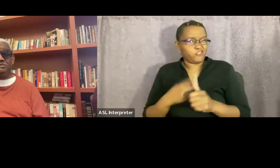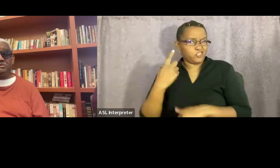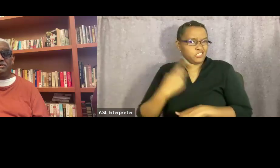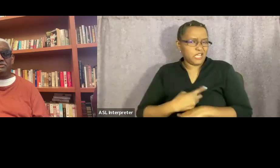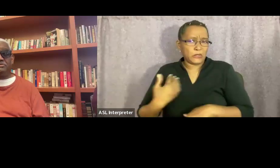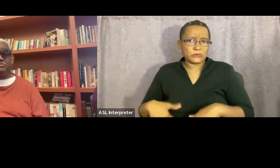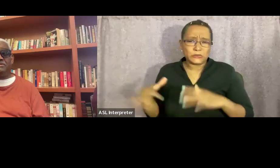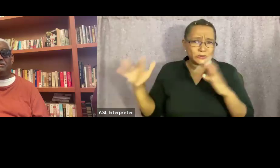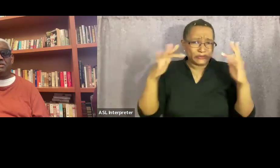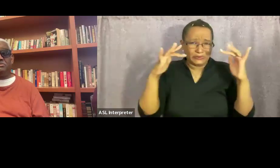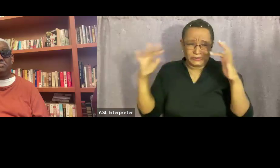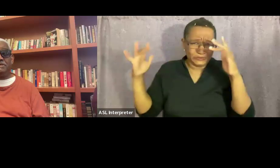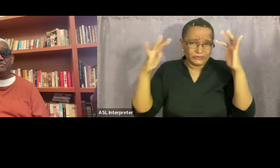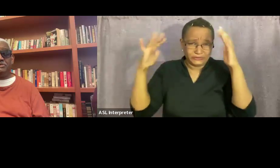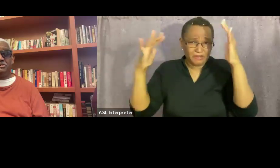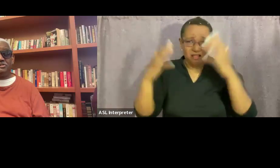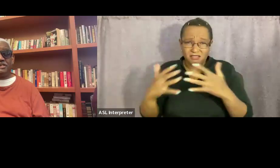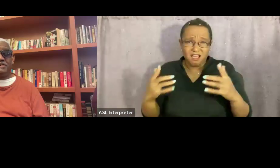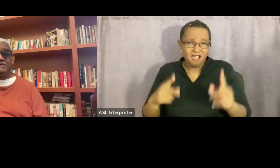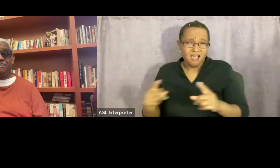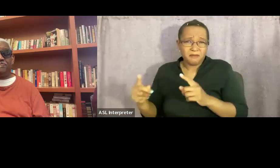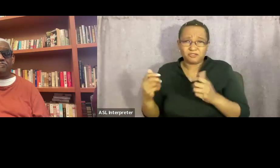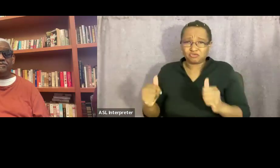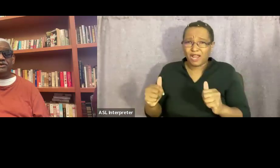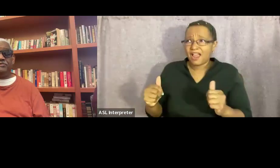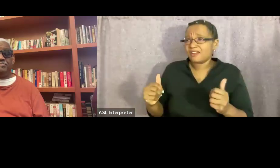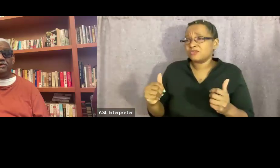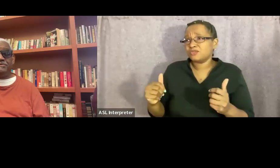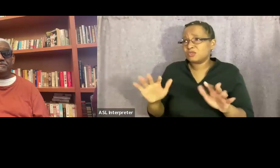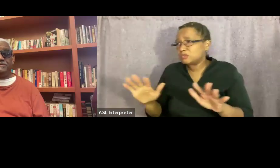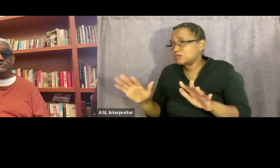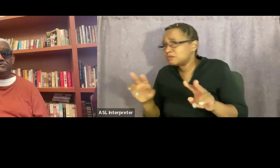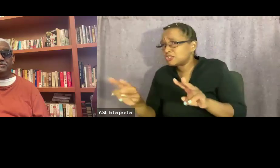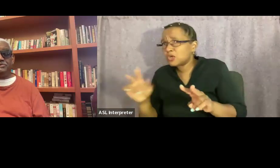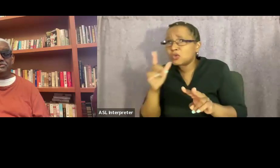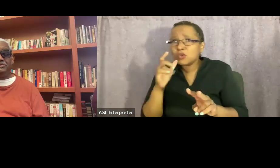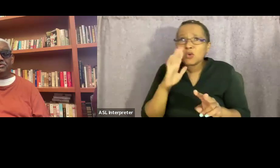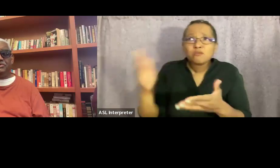were so hectic trying to make sure people would stay, who would bring in food,